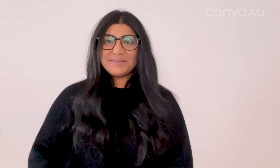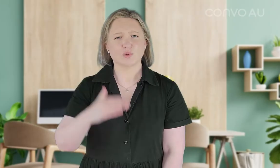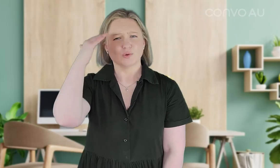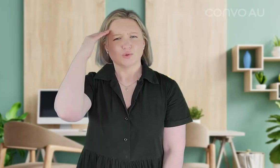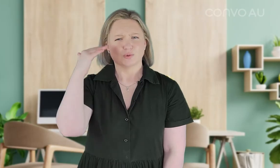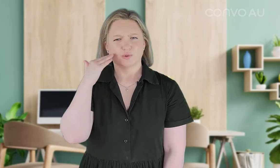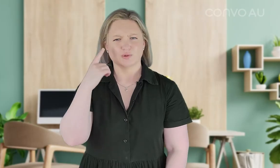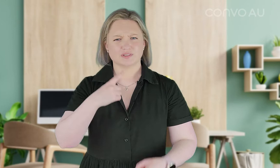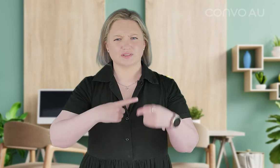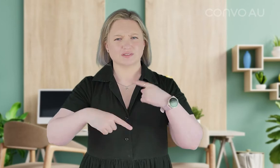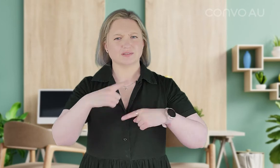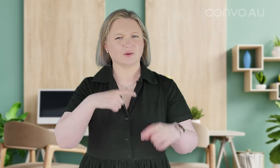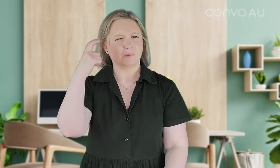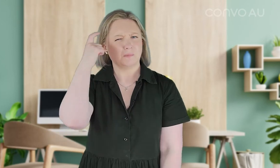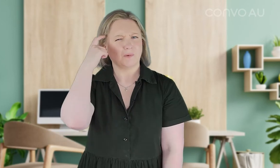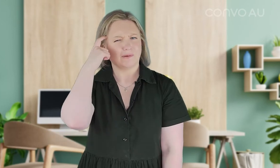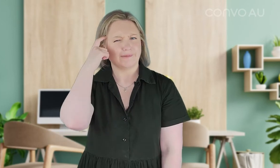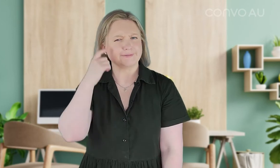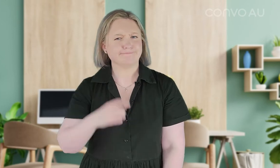Why am I learning Korean Sign Language?